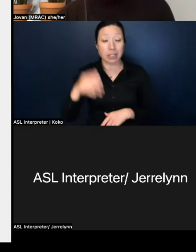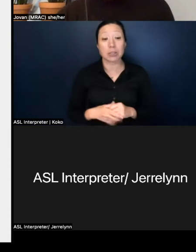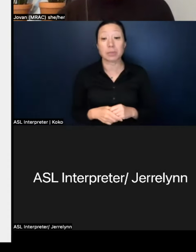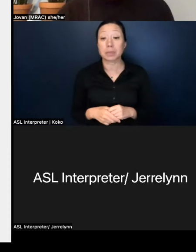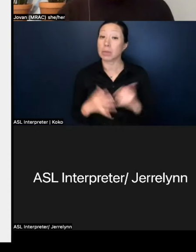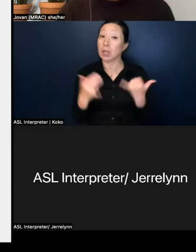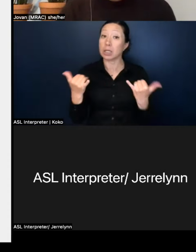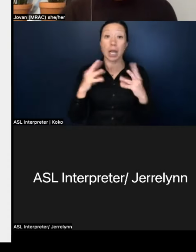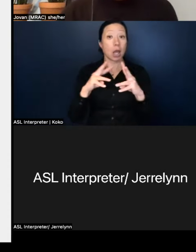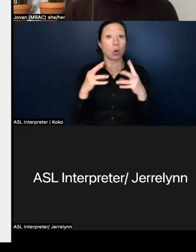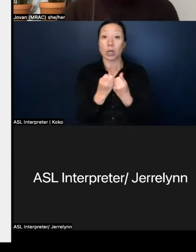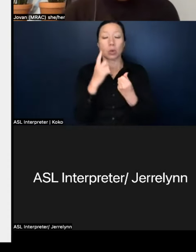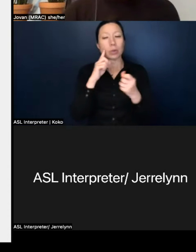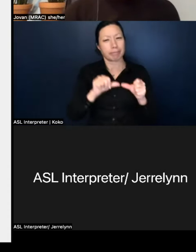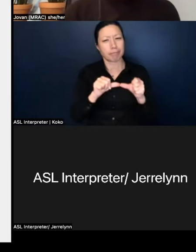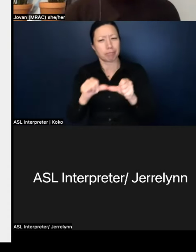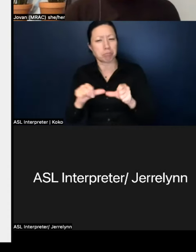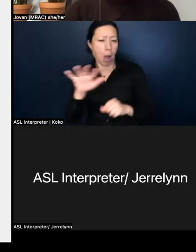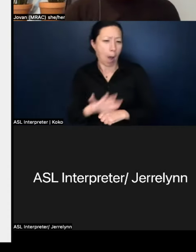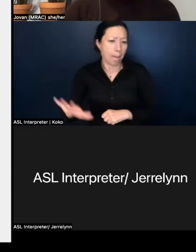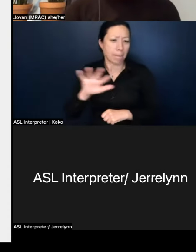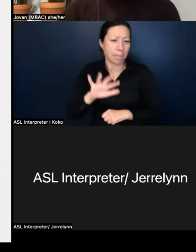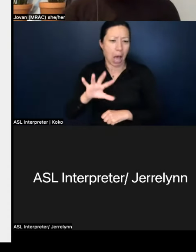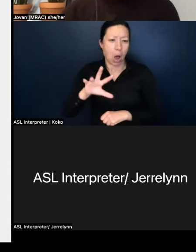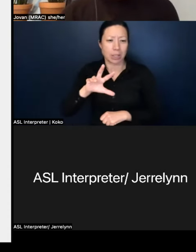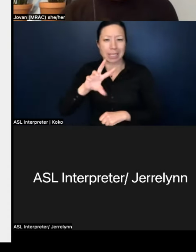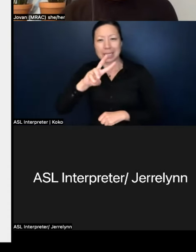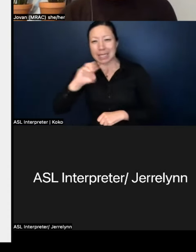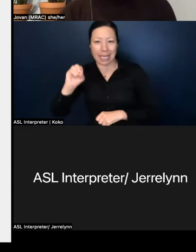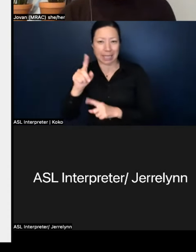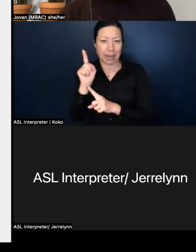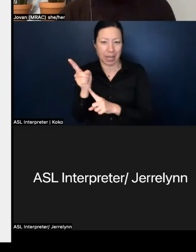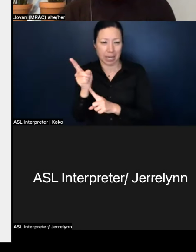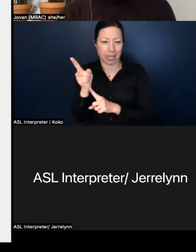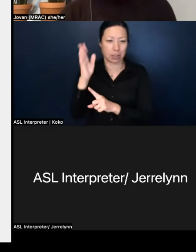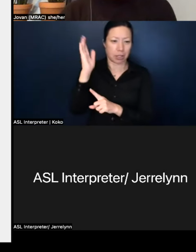with 30 minutes of Q and A throughout. Please remember that this is recorded